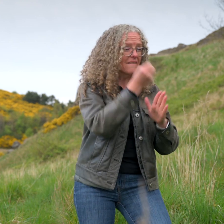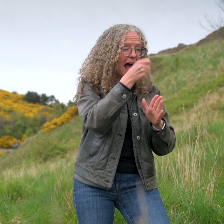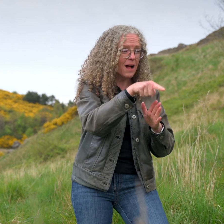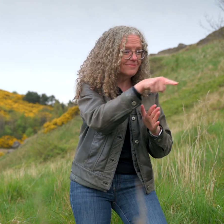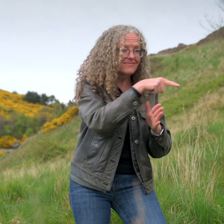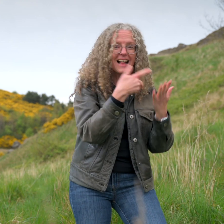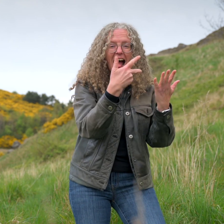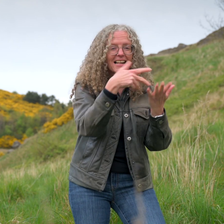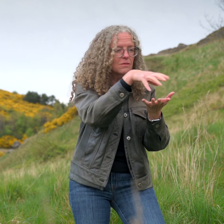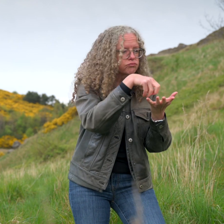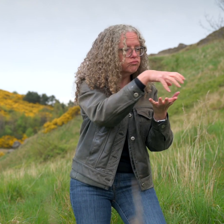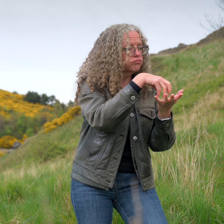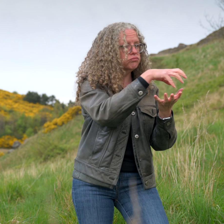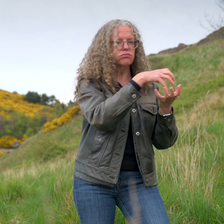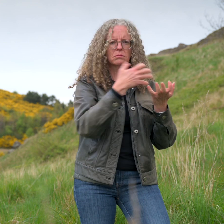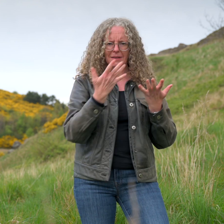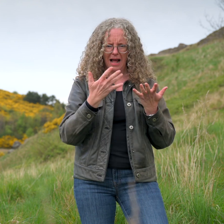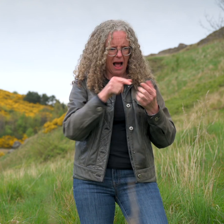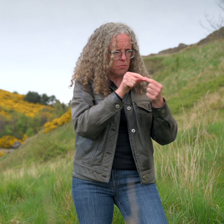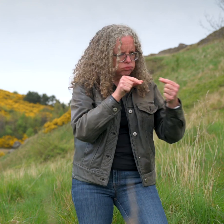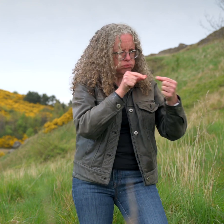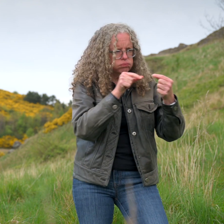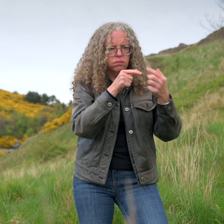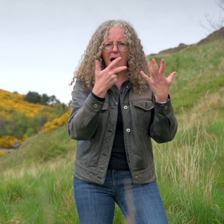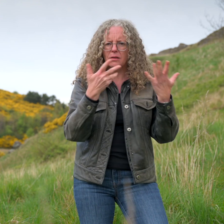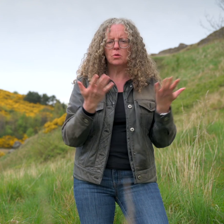There they found the eight surviving coffins and retrieved them.